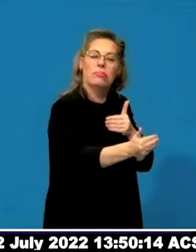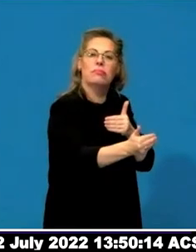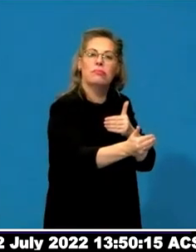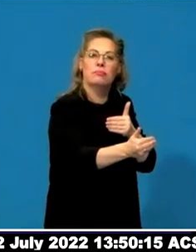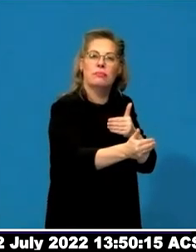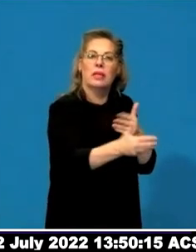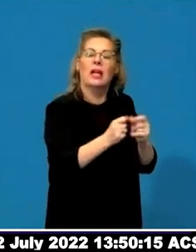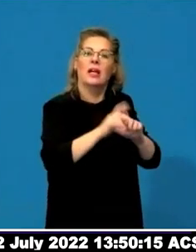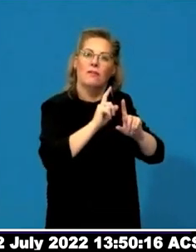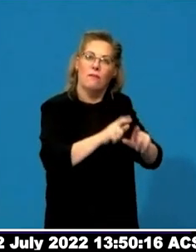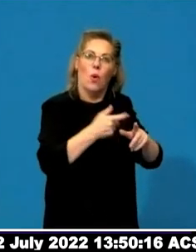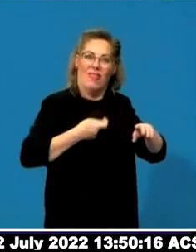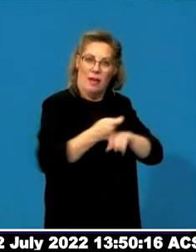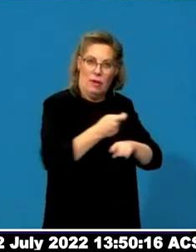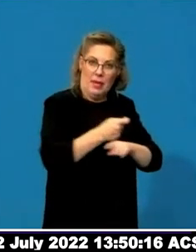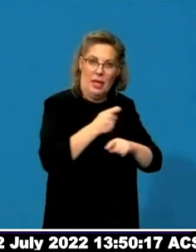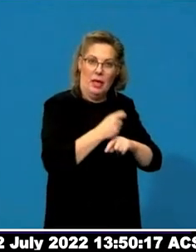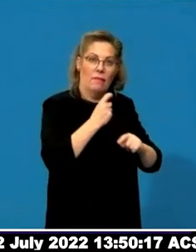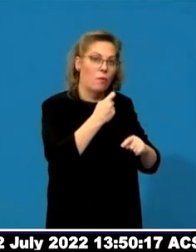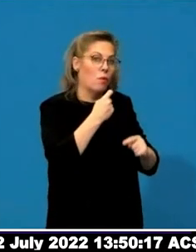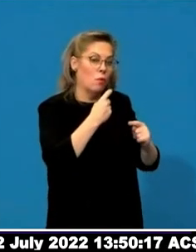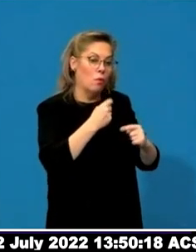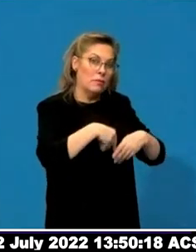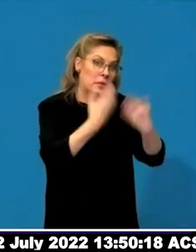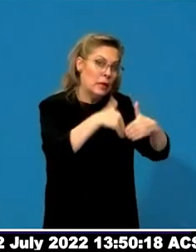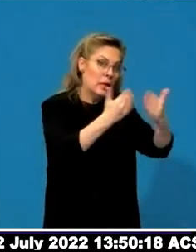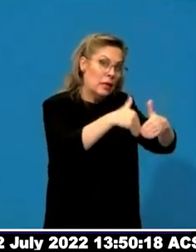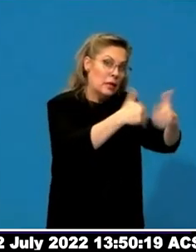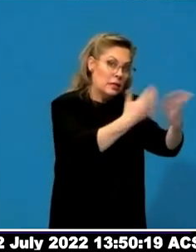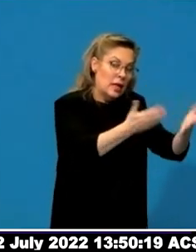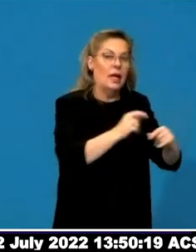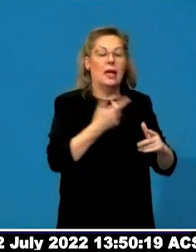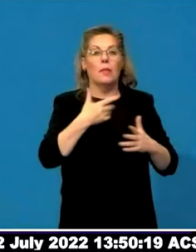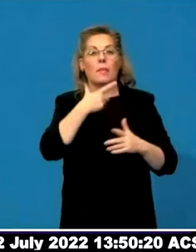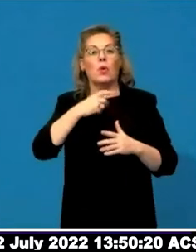they had been away from the community and so they kept missing the therapist.